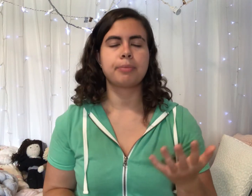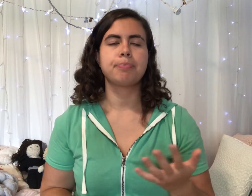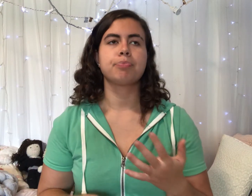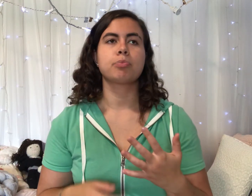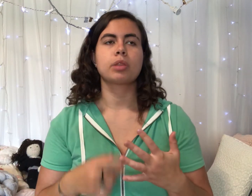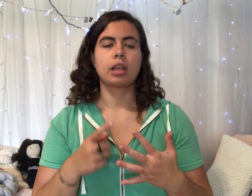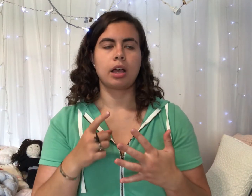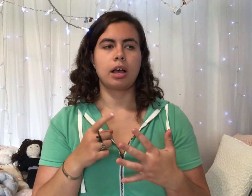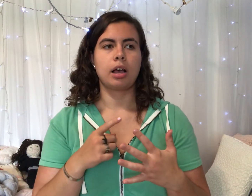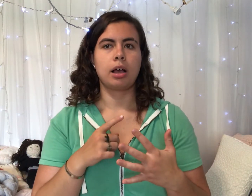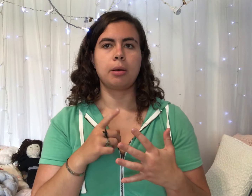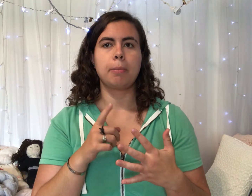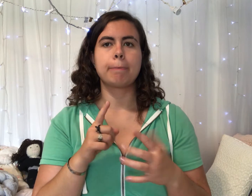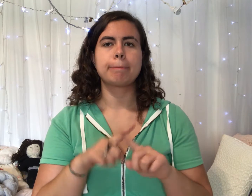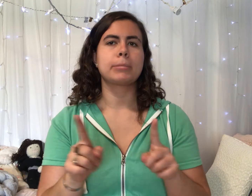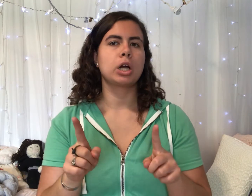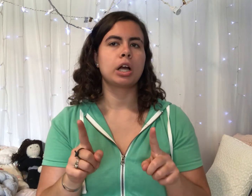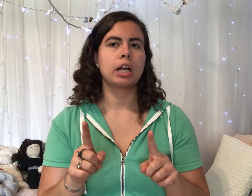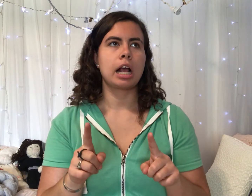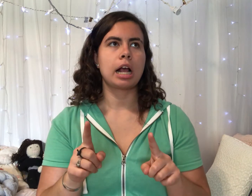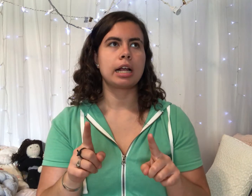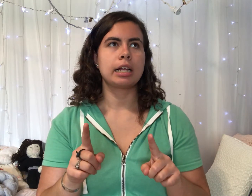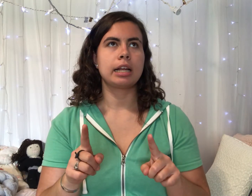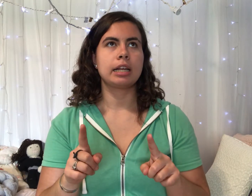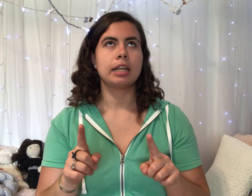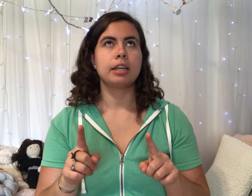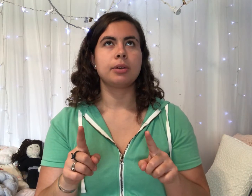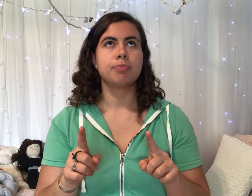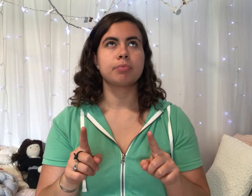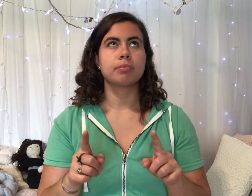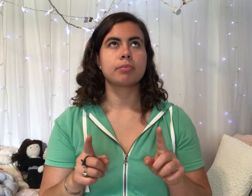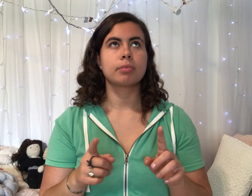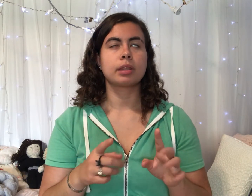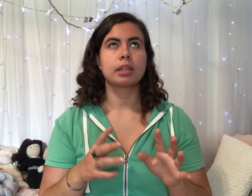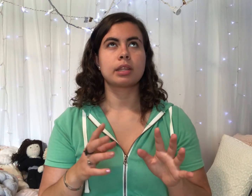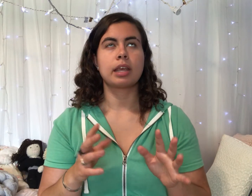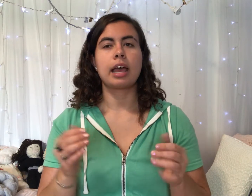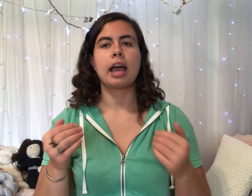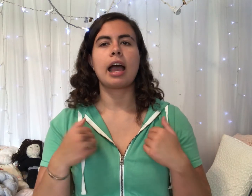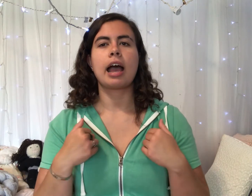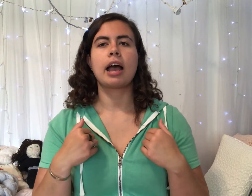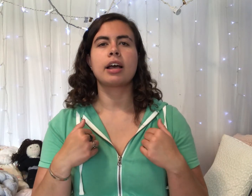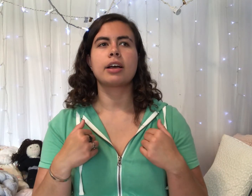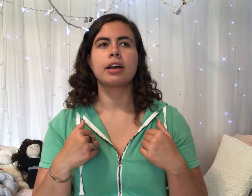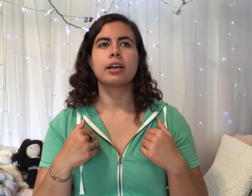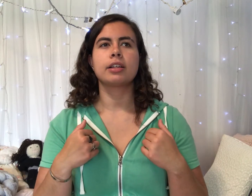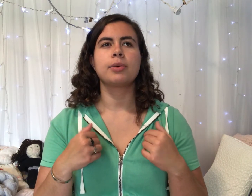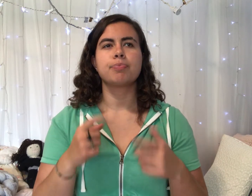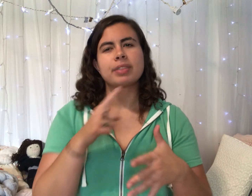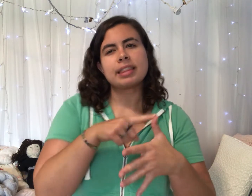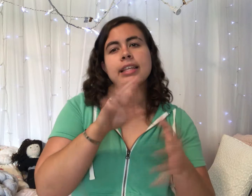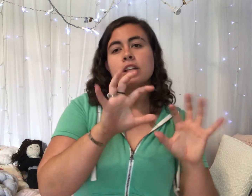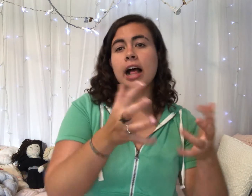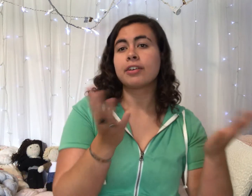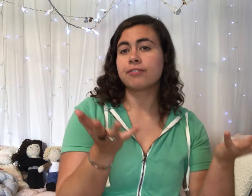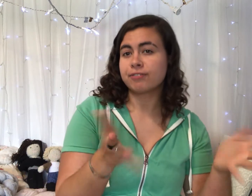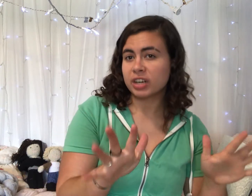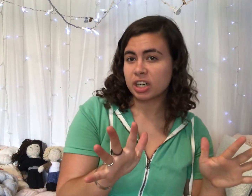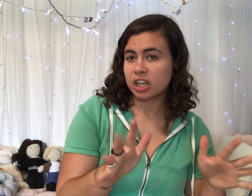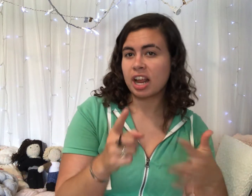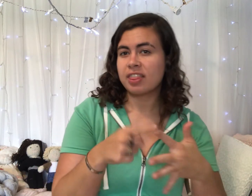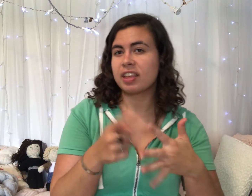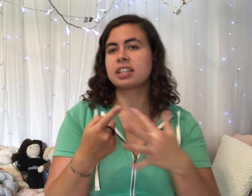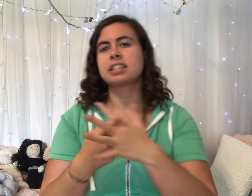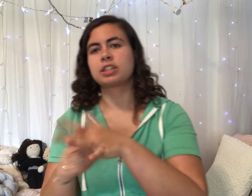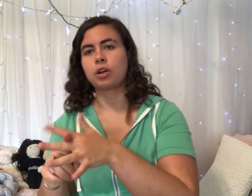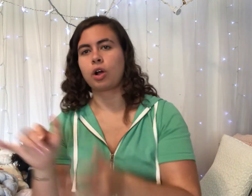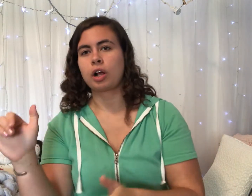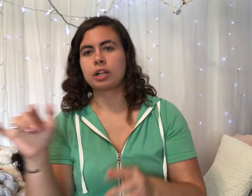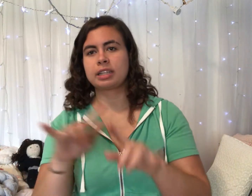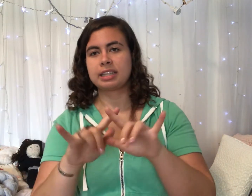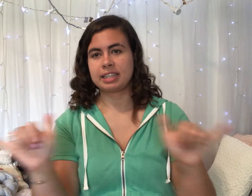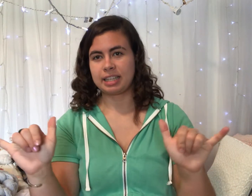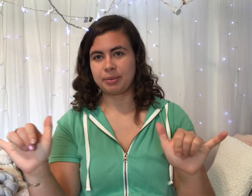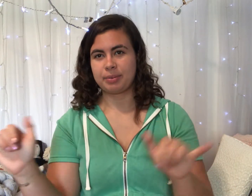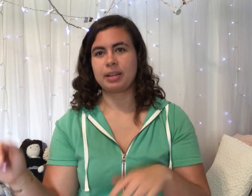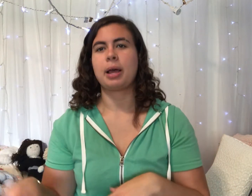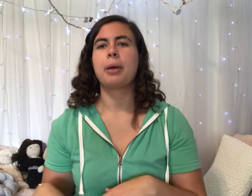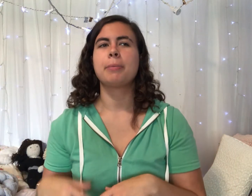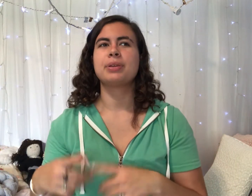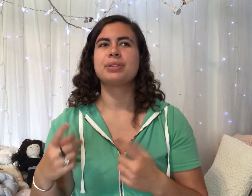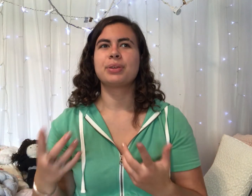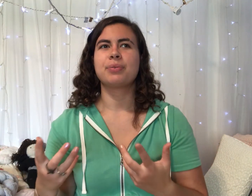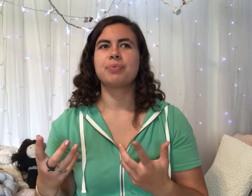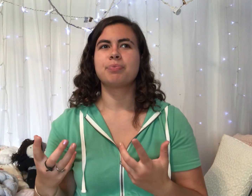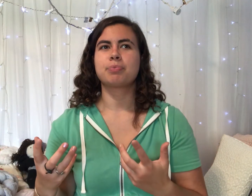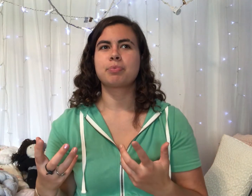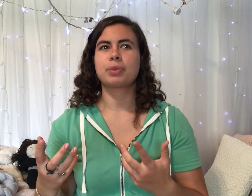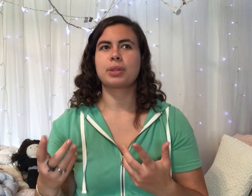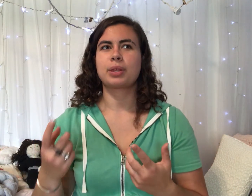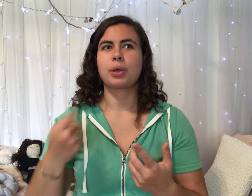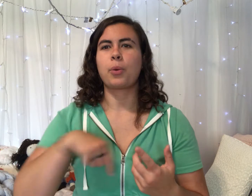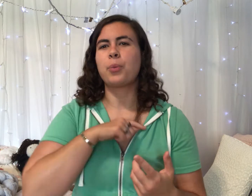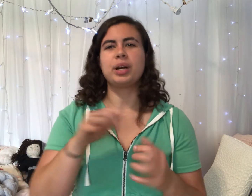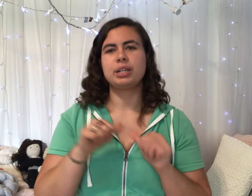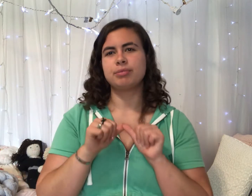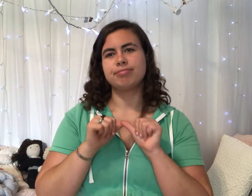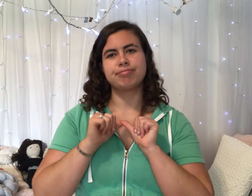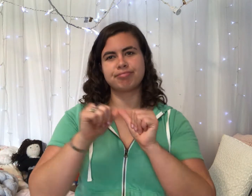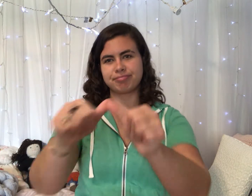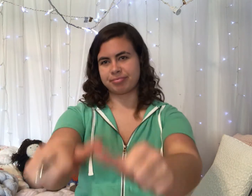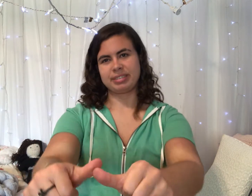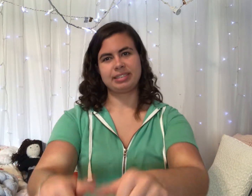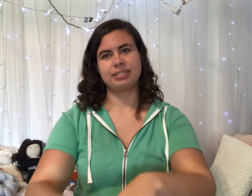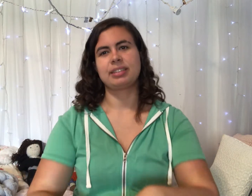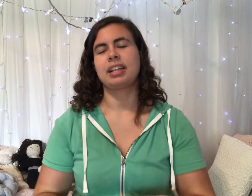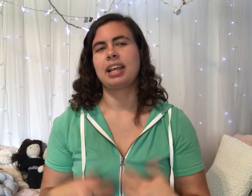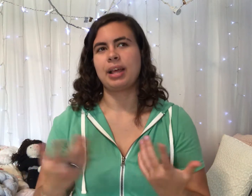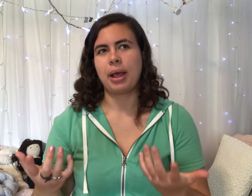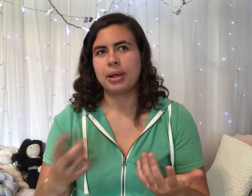Interpreting 1 ends the same time as the lab starts so we just continue through.